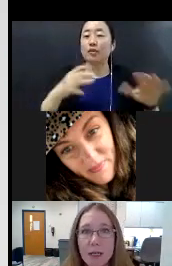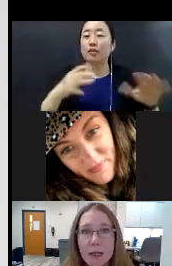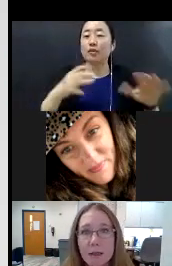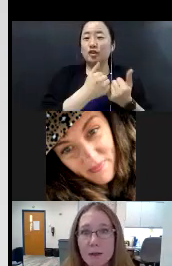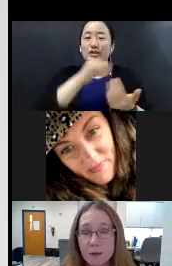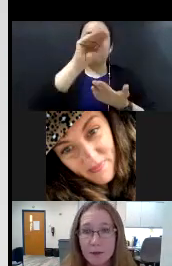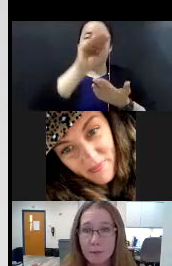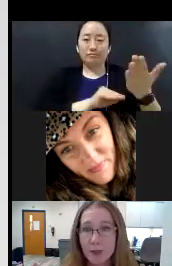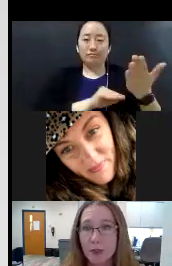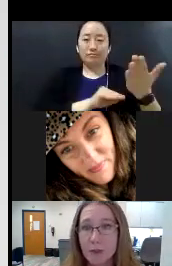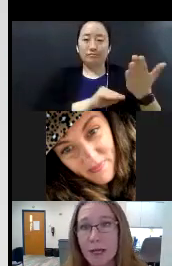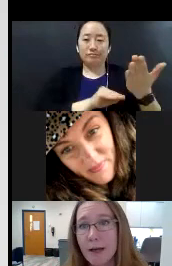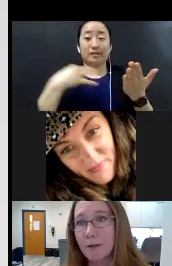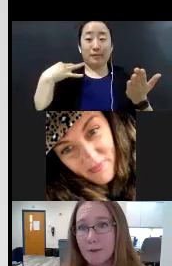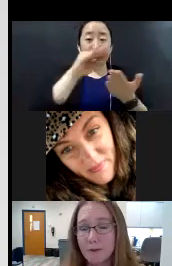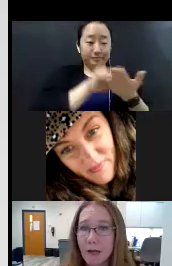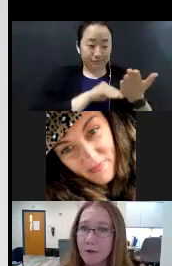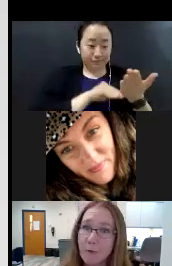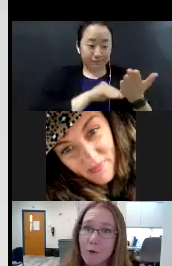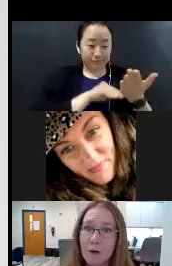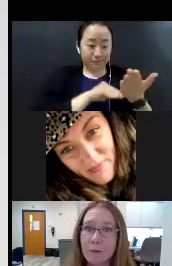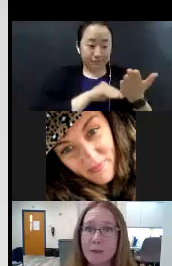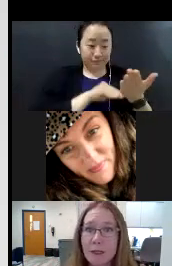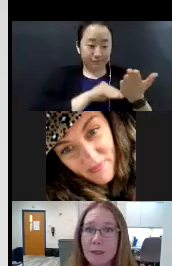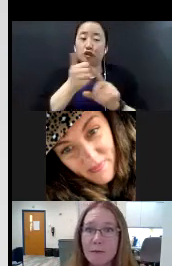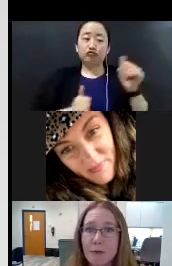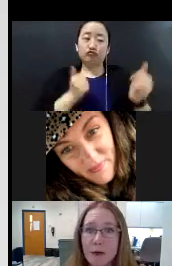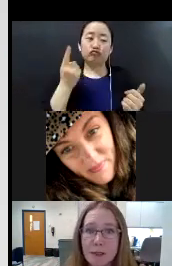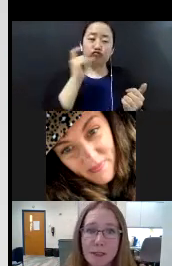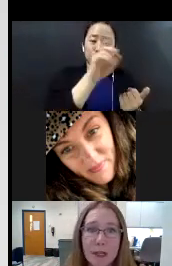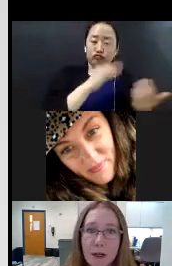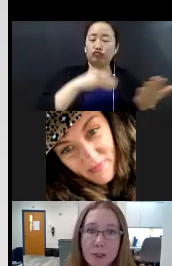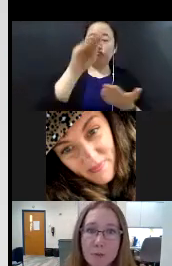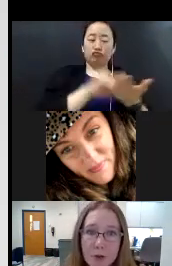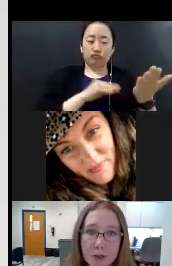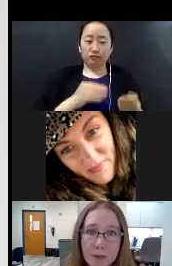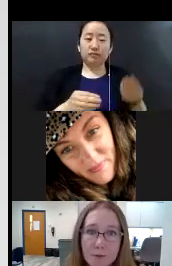PATIENT GOES DOWN, THEY FILL OUT THE FORM TO GIVE IT TO OUR ASSISTIVE TECHNOLOGY PARTNERSHIP IN